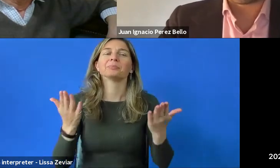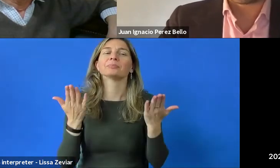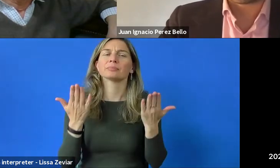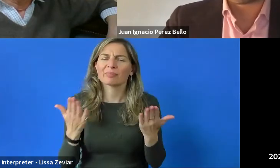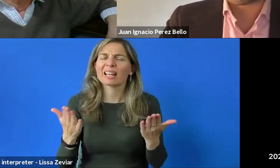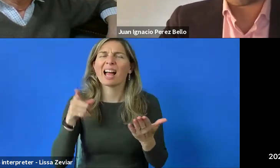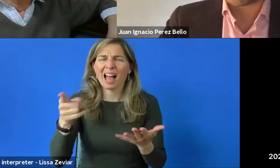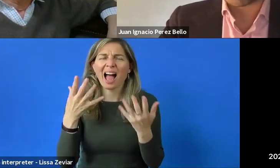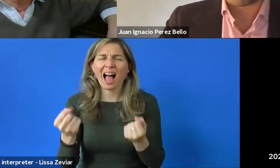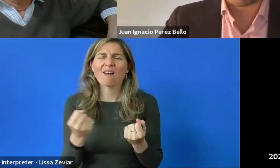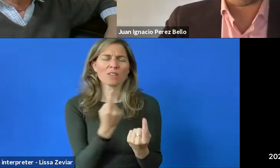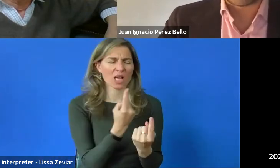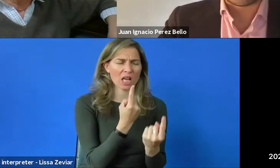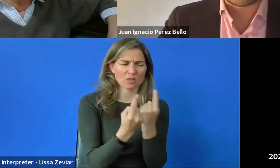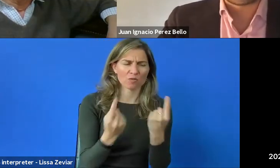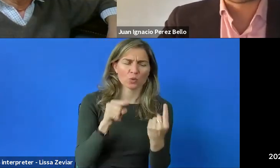under the optional protocol to the CRPD,